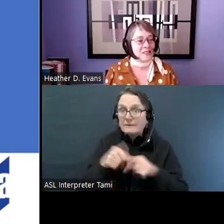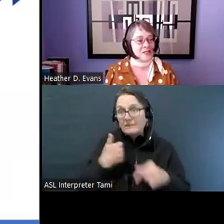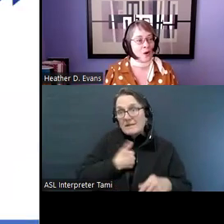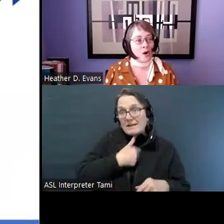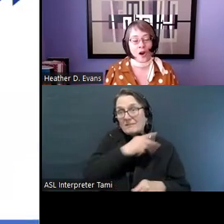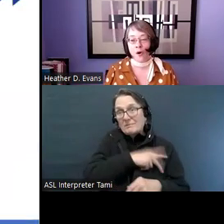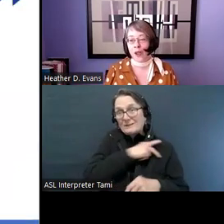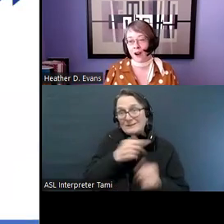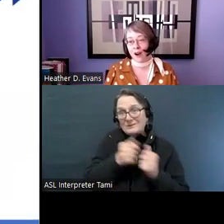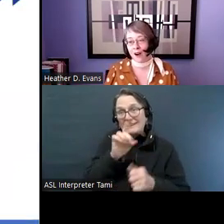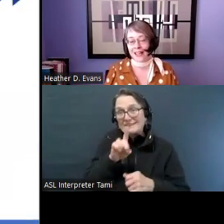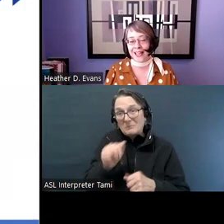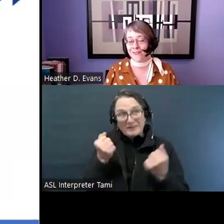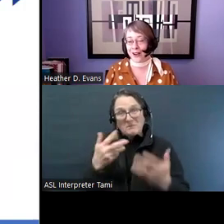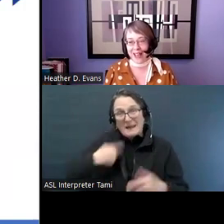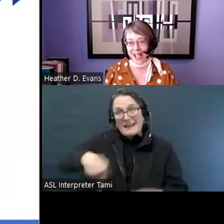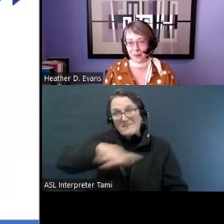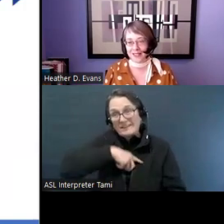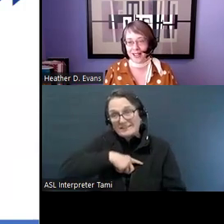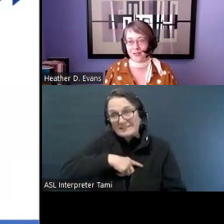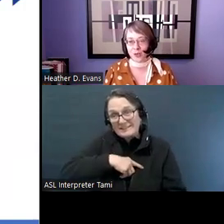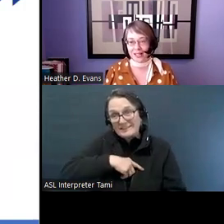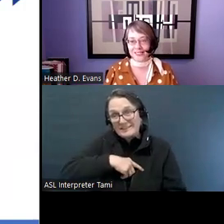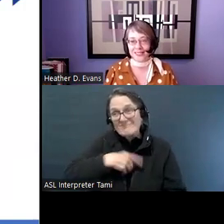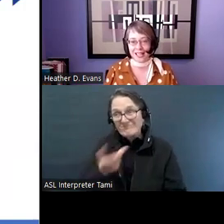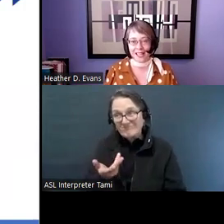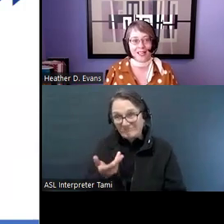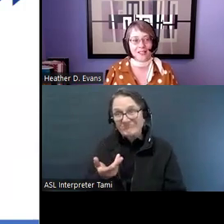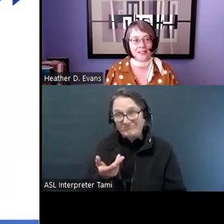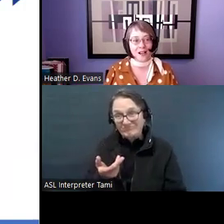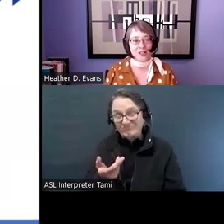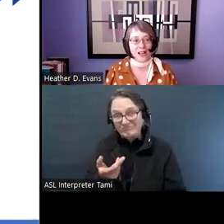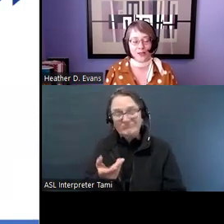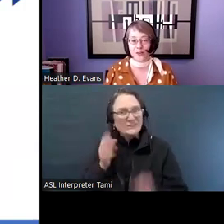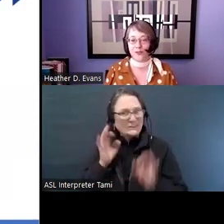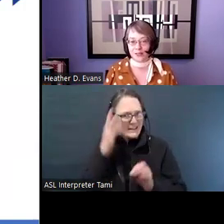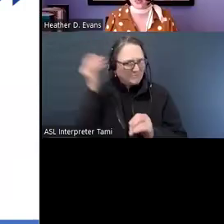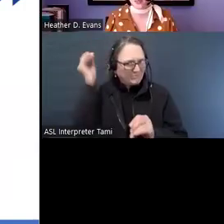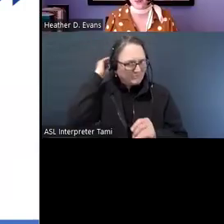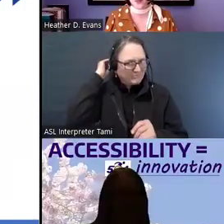So we are again, very happy to have joining us today Dr. Heather Feldner